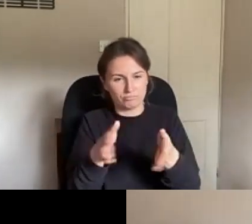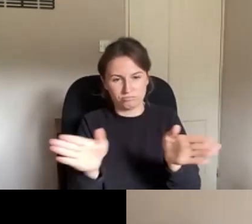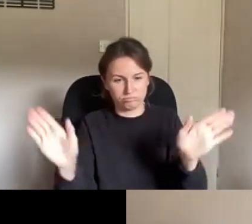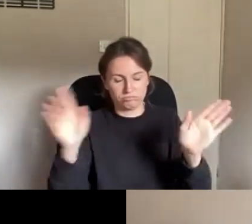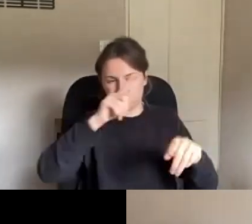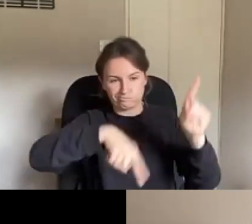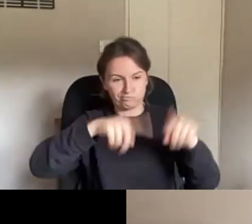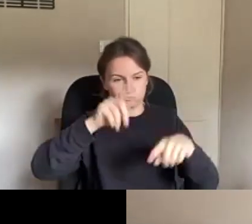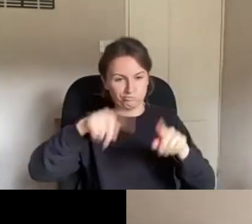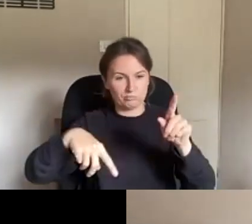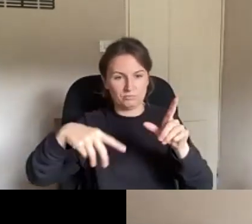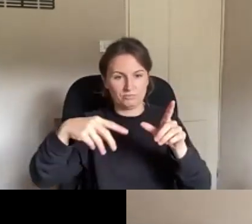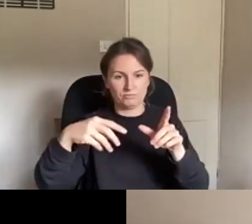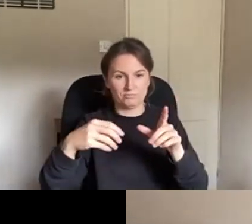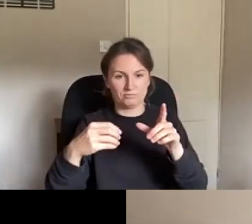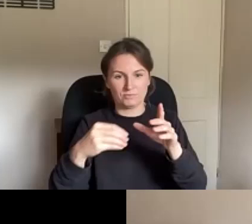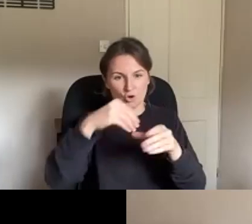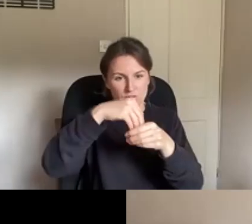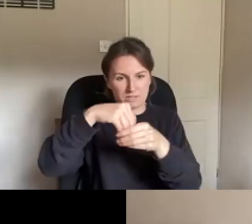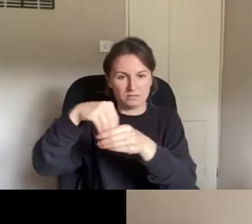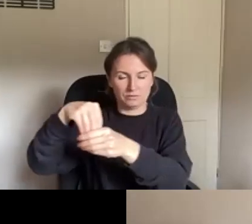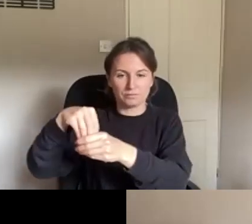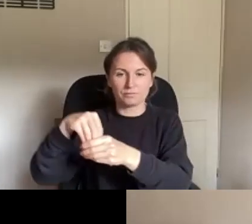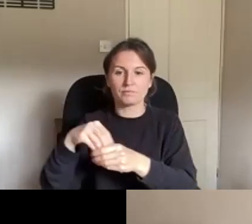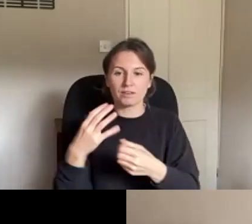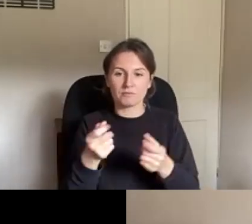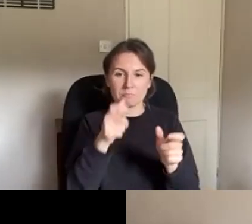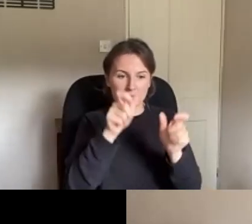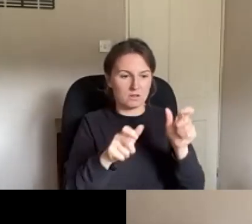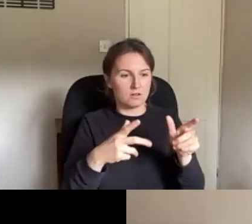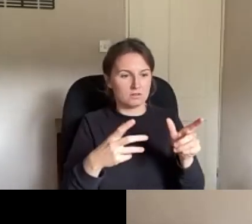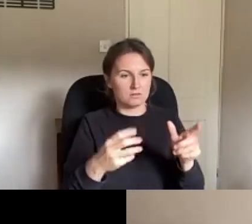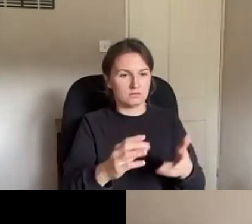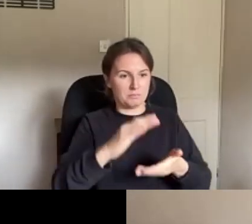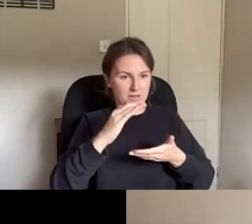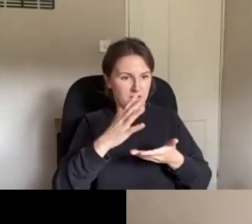because we do get people who are submitting things that are marketing content and then on the whole.